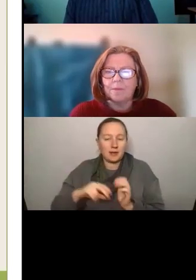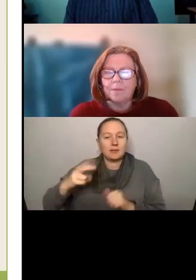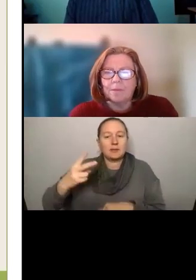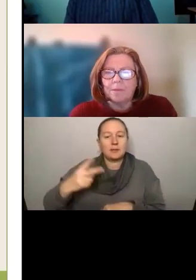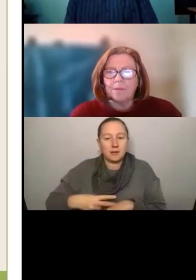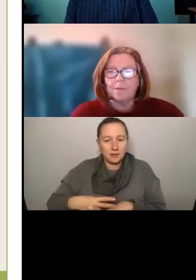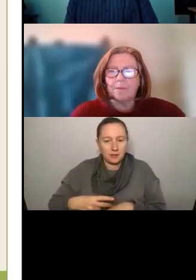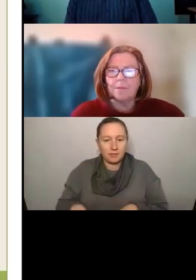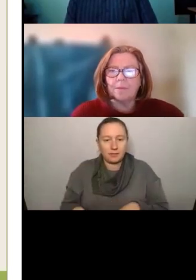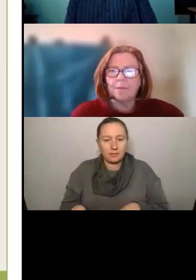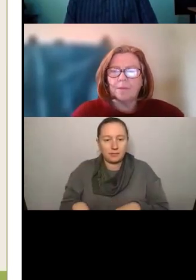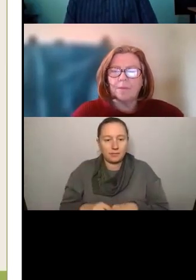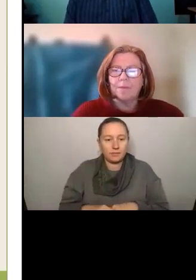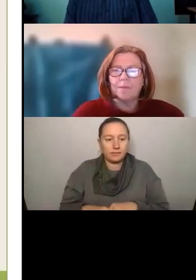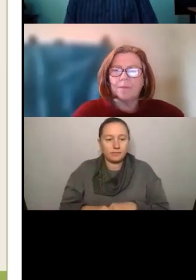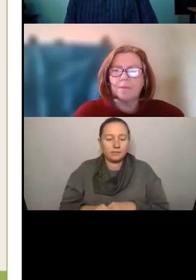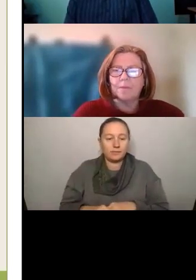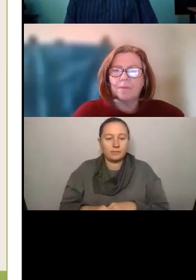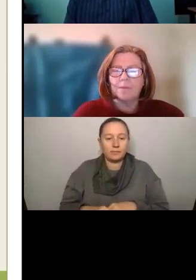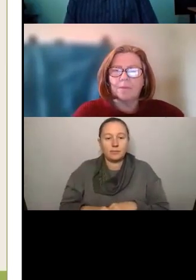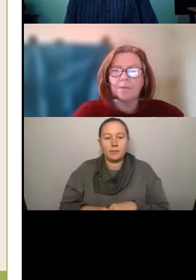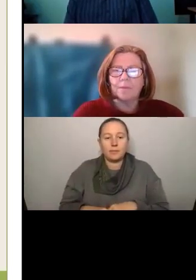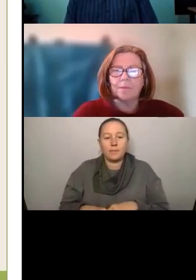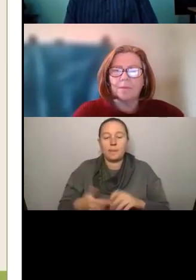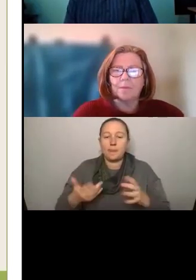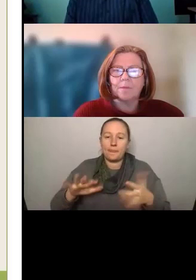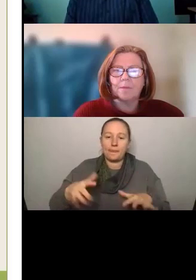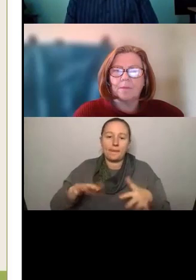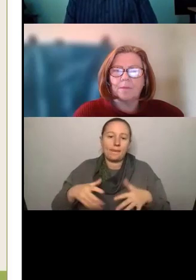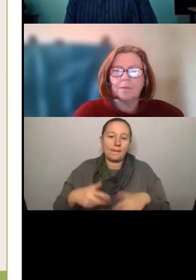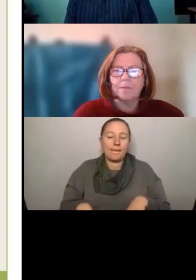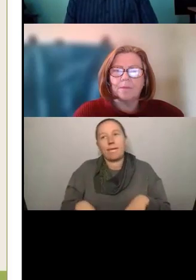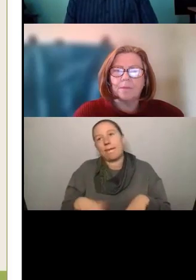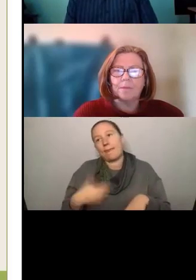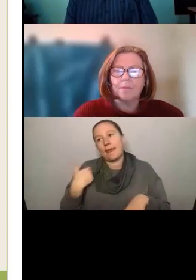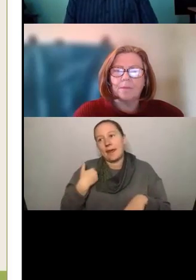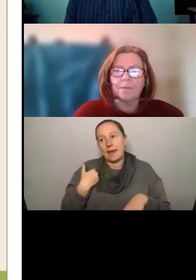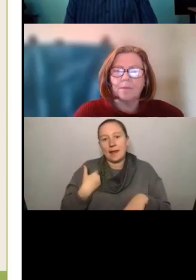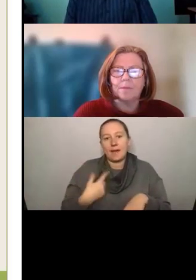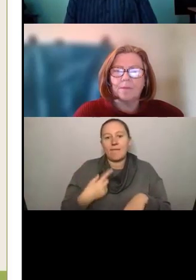And so basically you have one get out of jail free card,